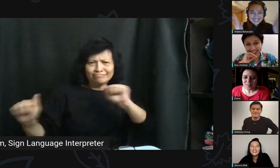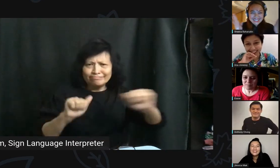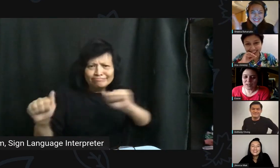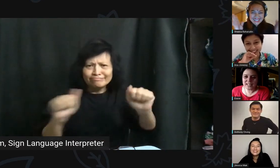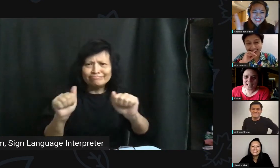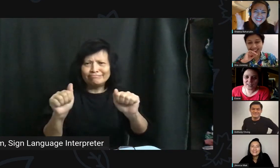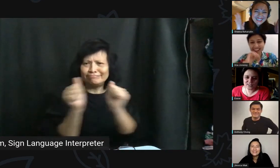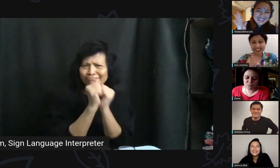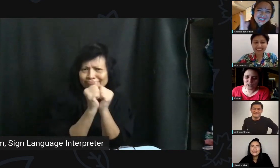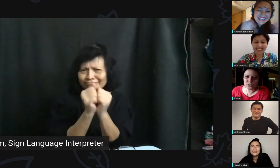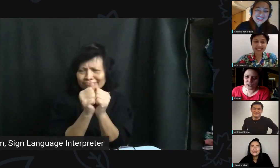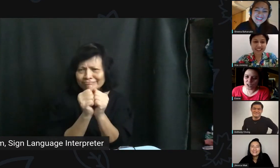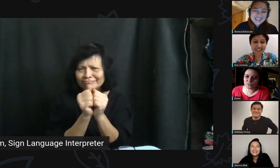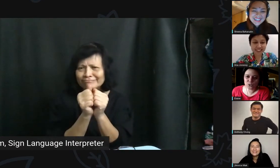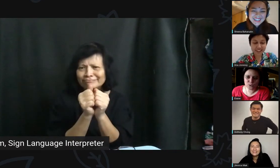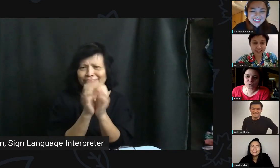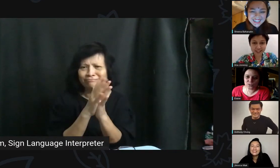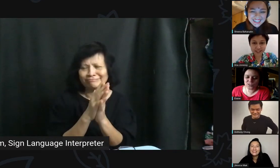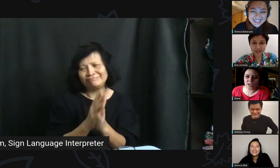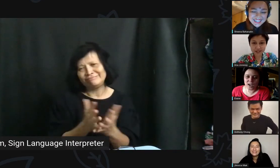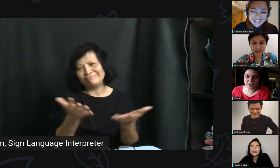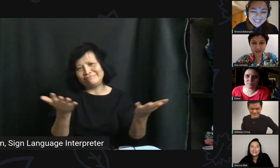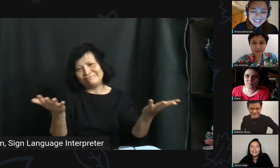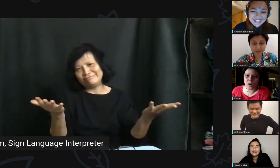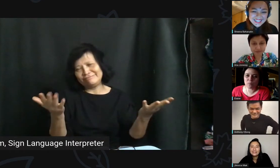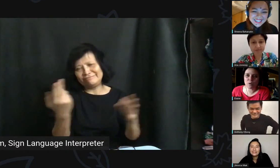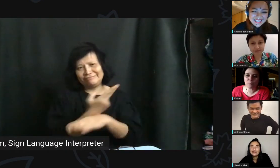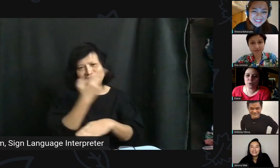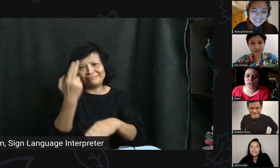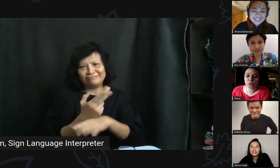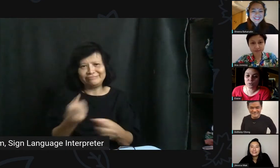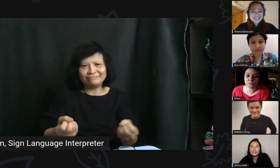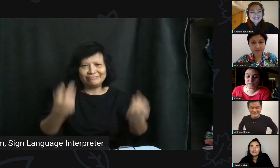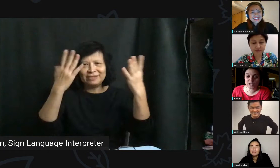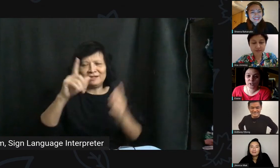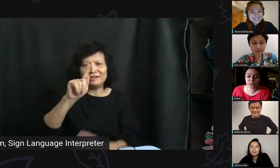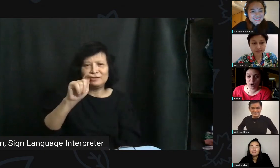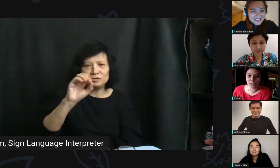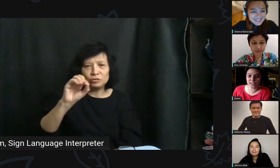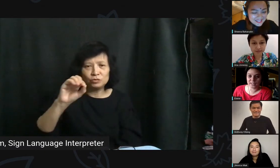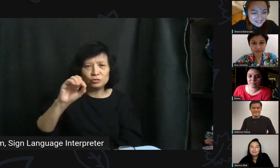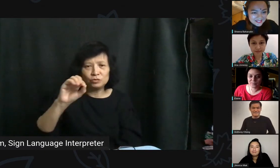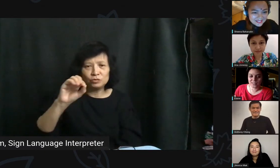But yes, we use a lot of tools. At one point, you were video calling